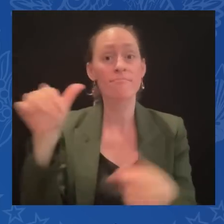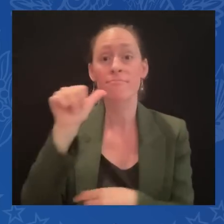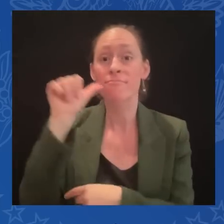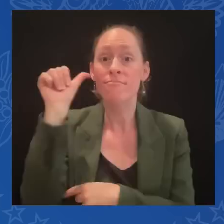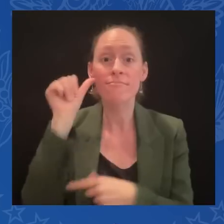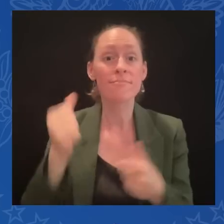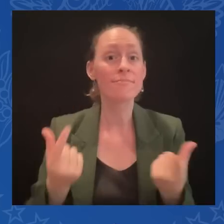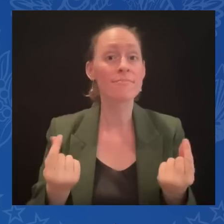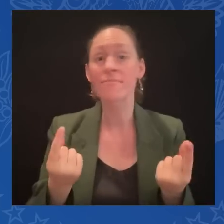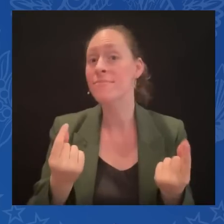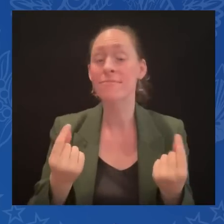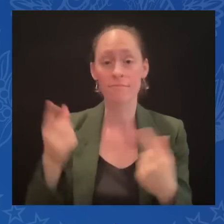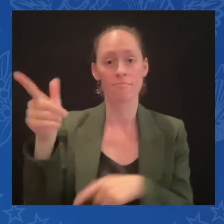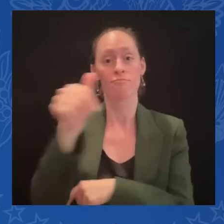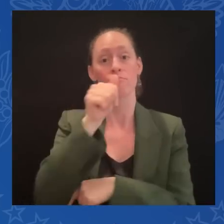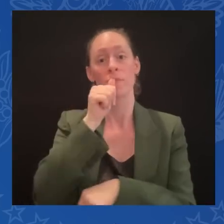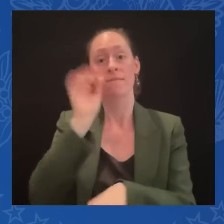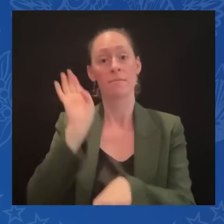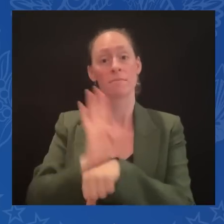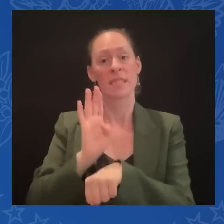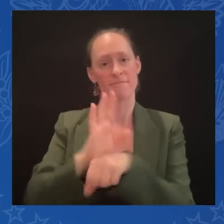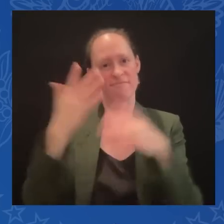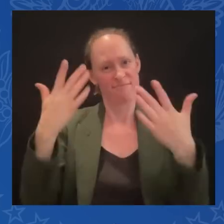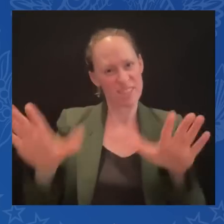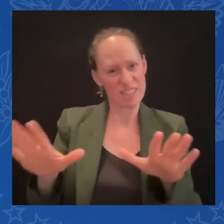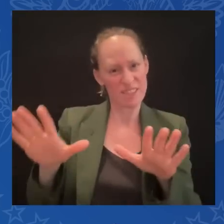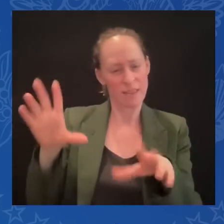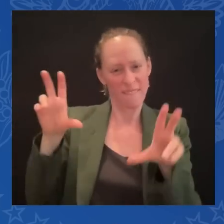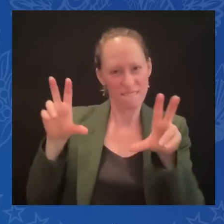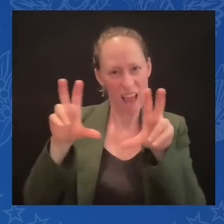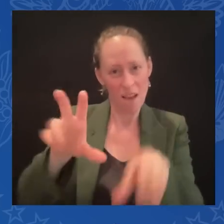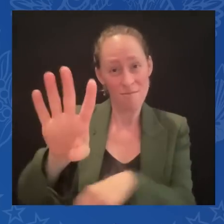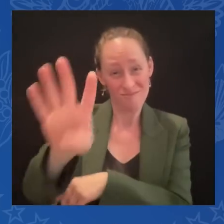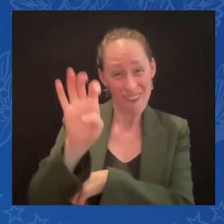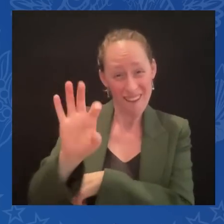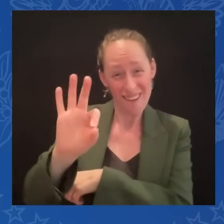in private investment in American manufacturing, both here and around the world.